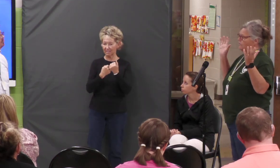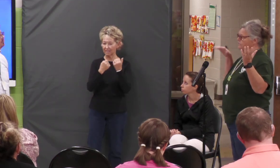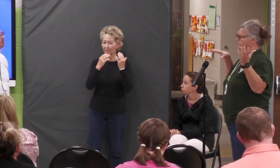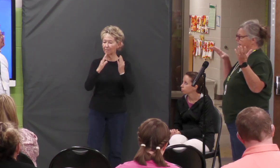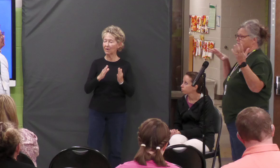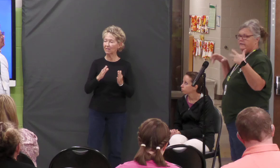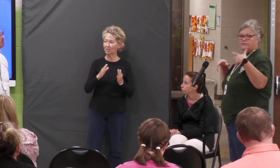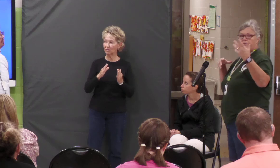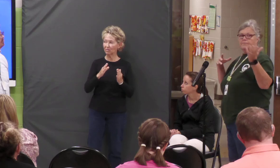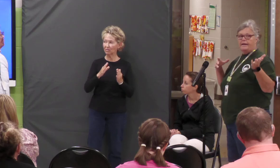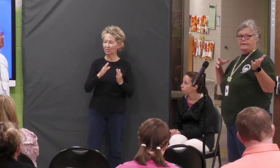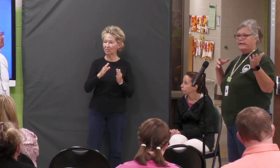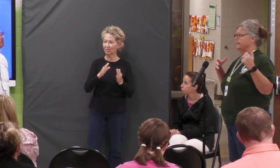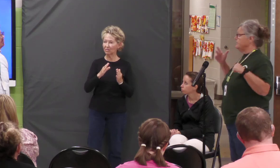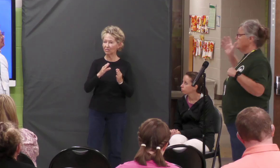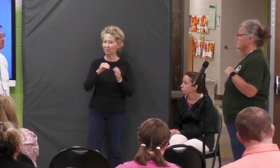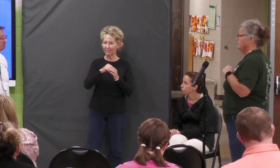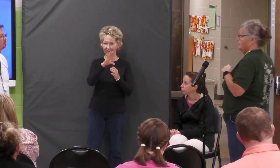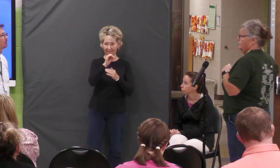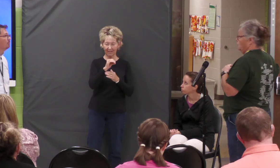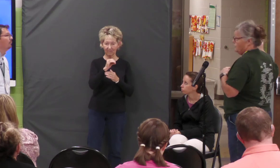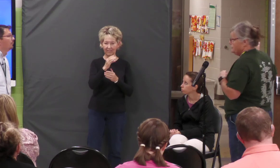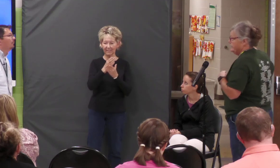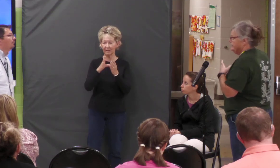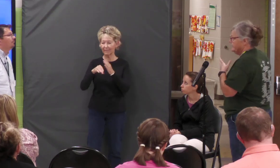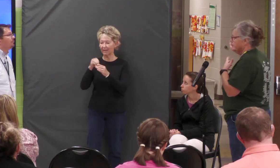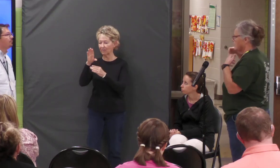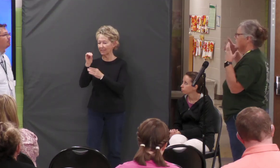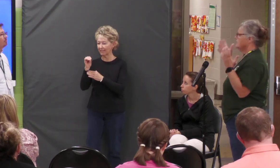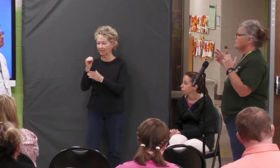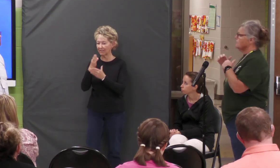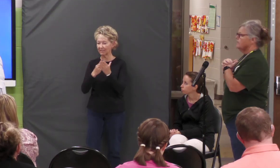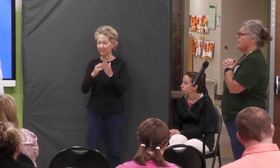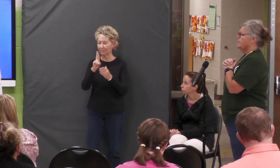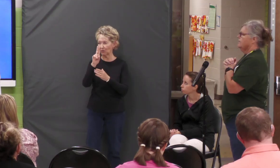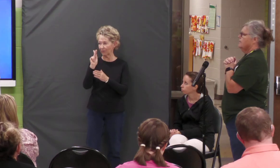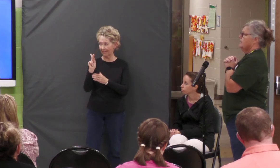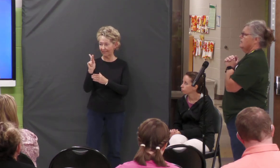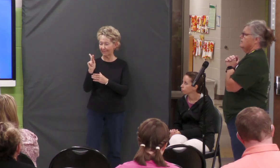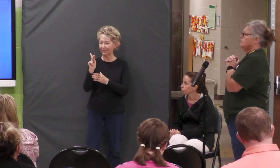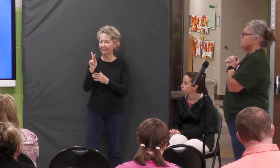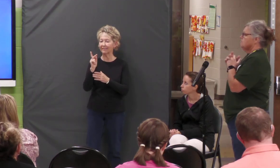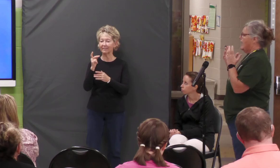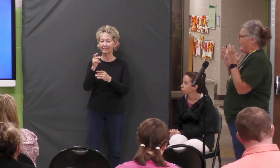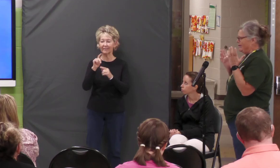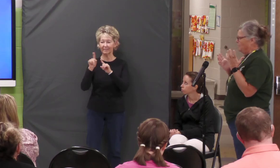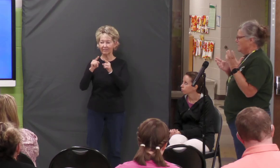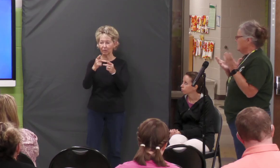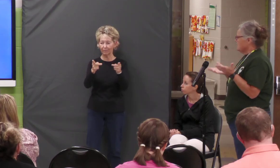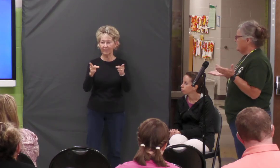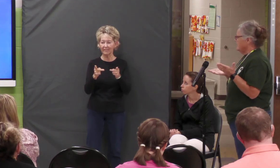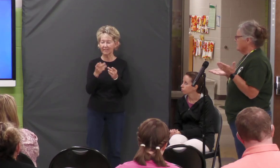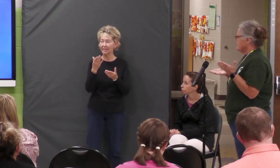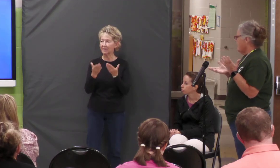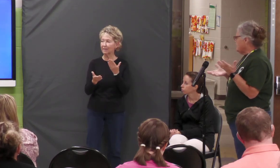across the county some of out of the county some University of Kentucky several we have as many as